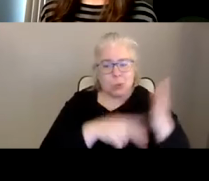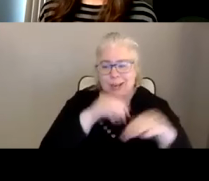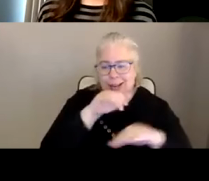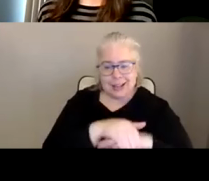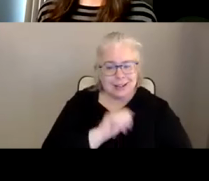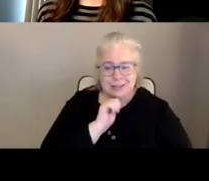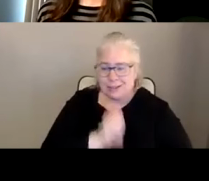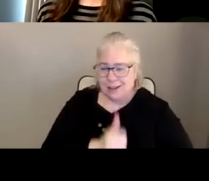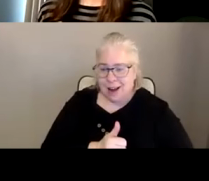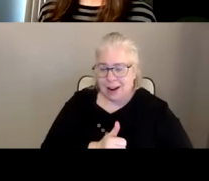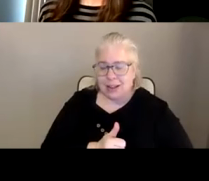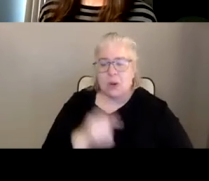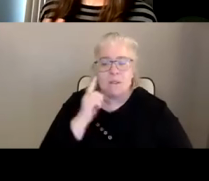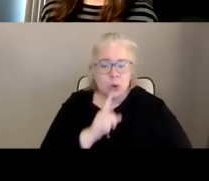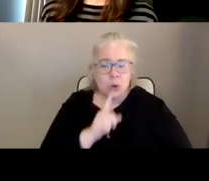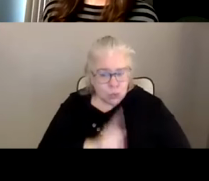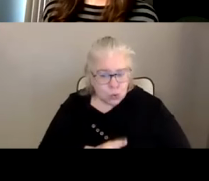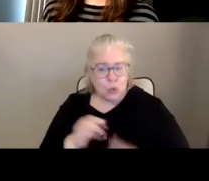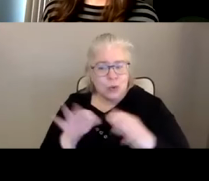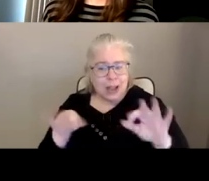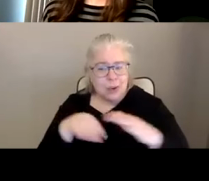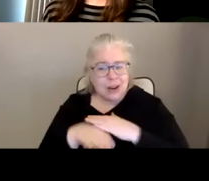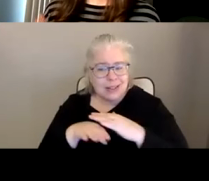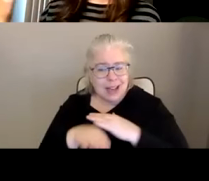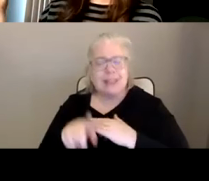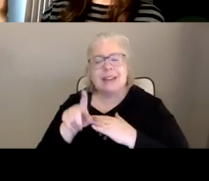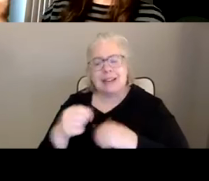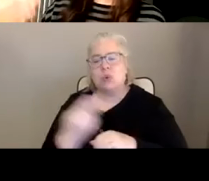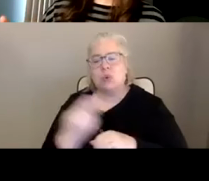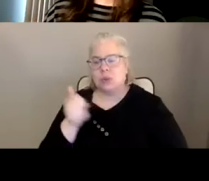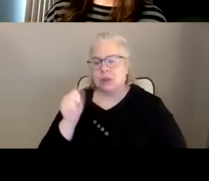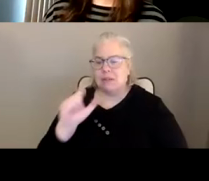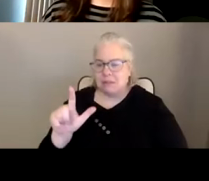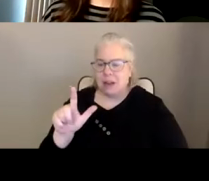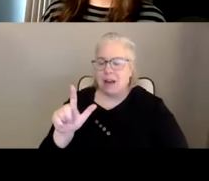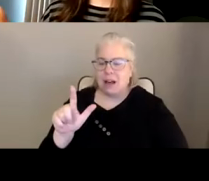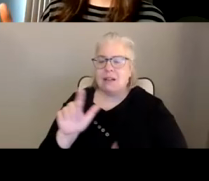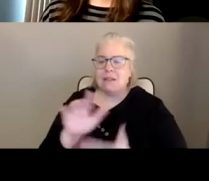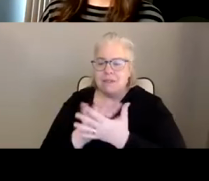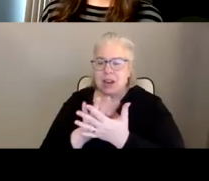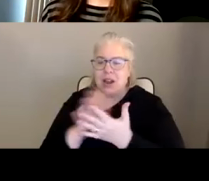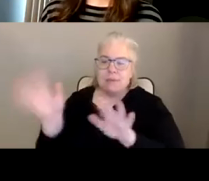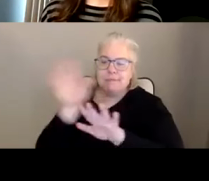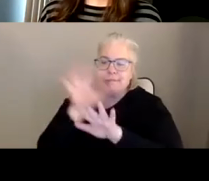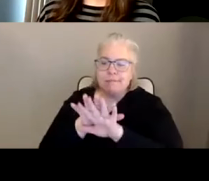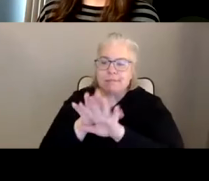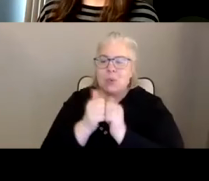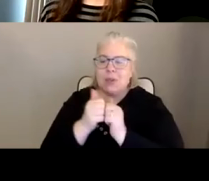So for true language access, we needed to accommodate them by using video overlay of ASL interpreters